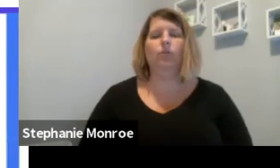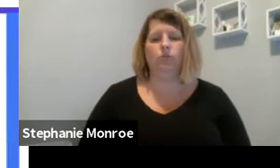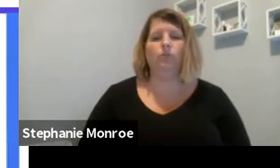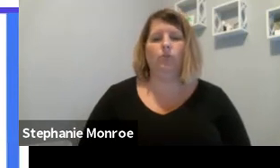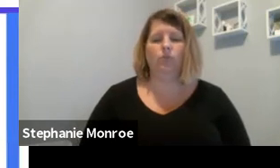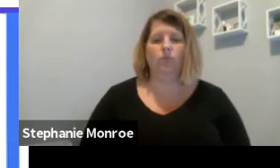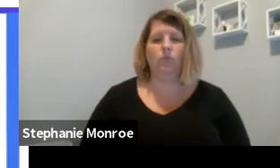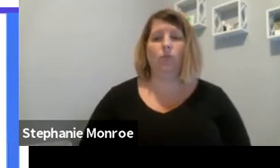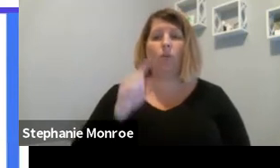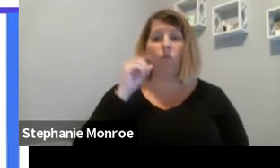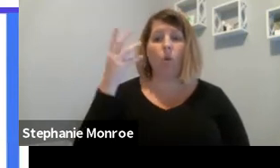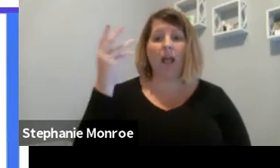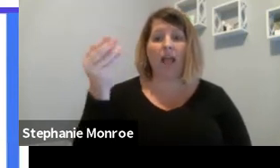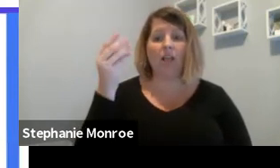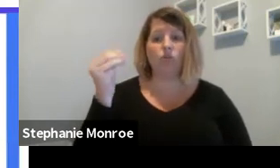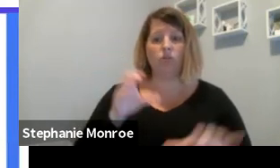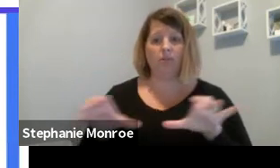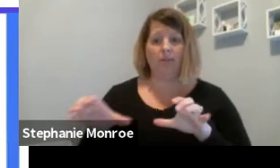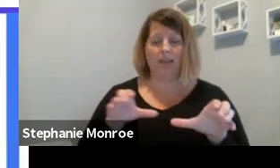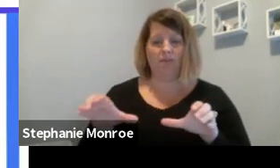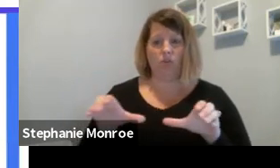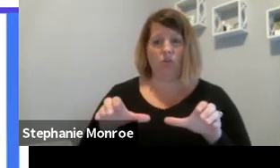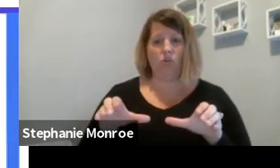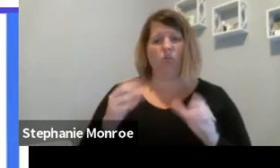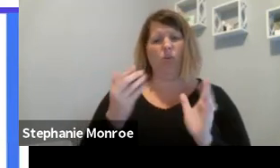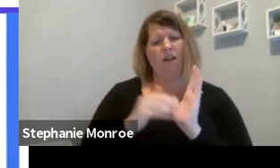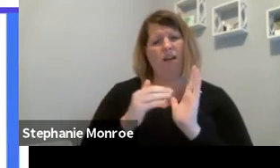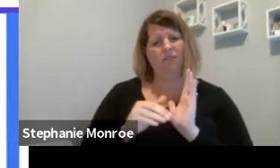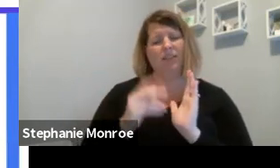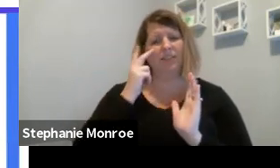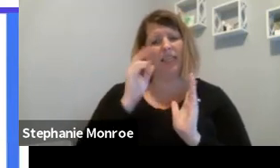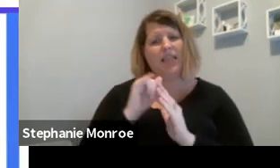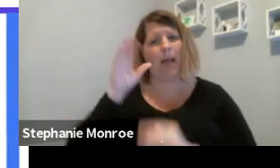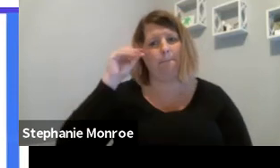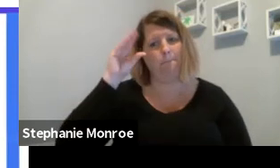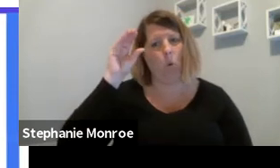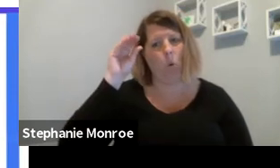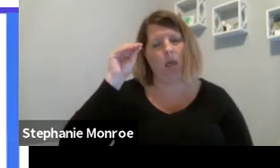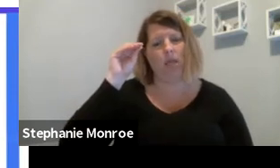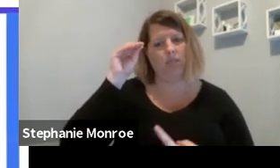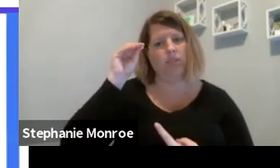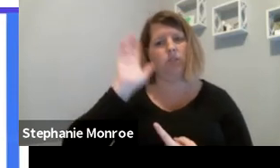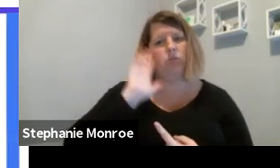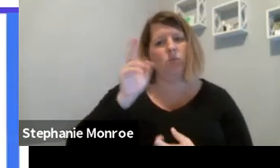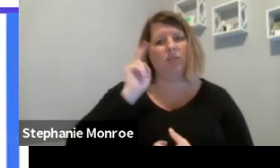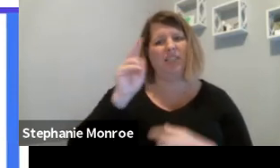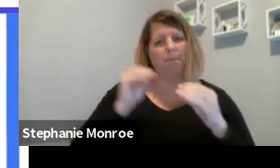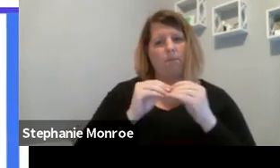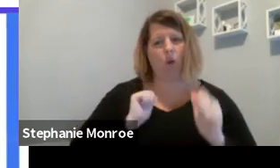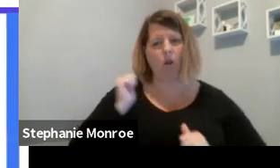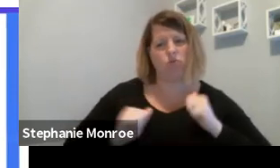For externalized behavior, which we often find in boys, they're using more aggressive acting out,